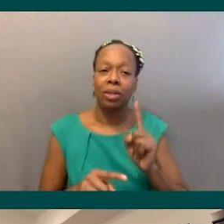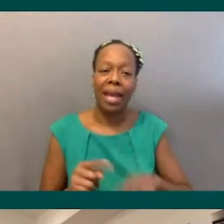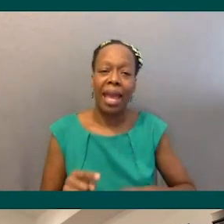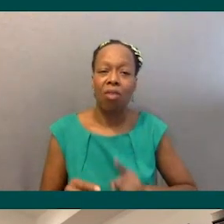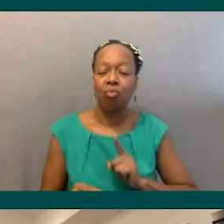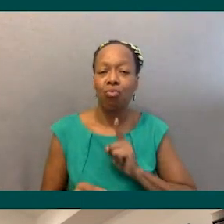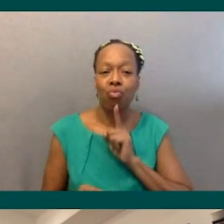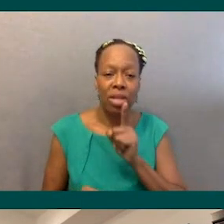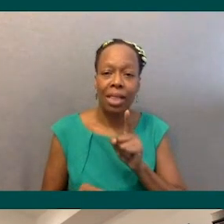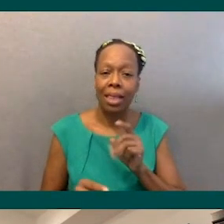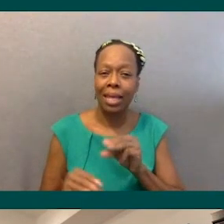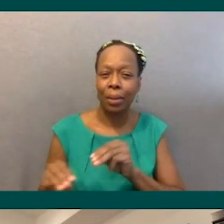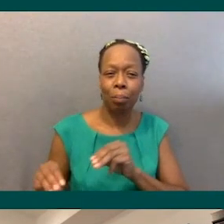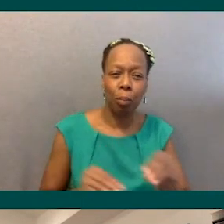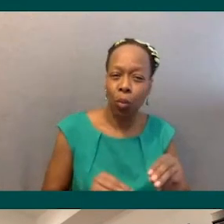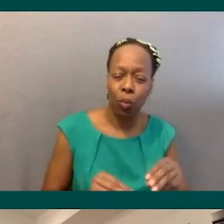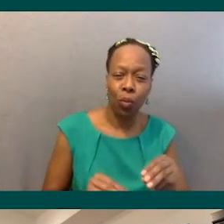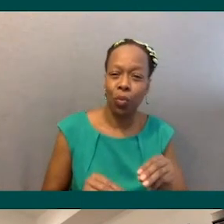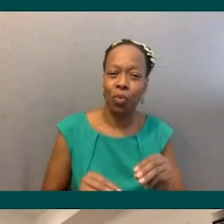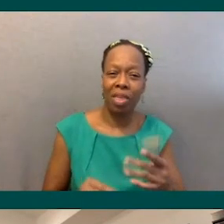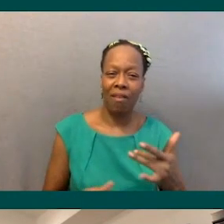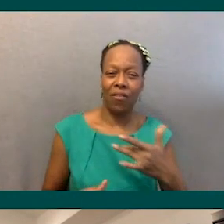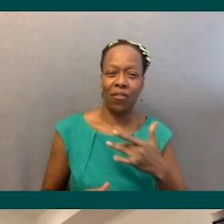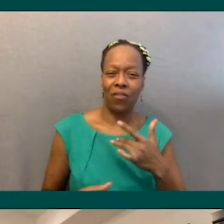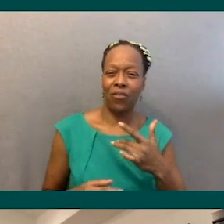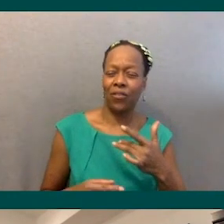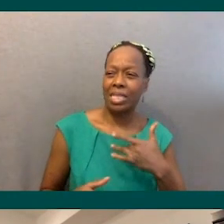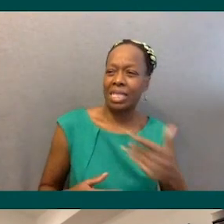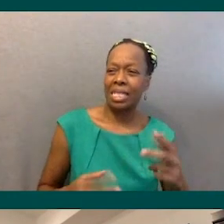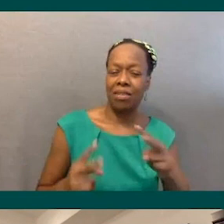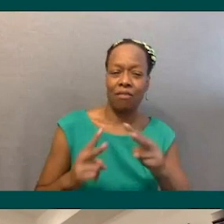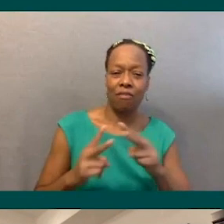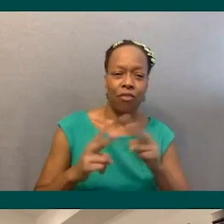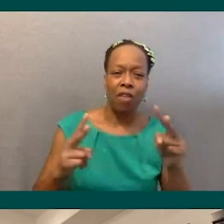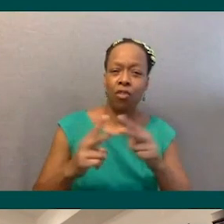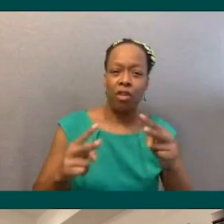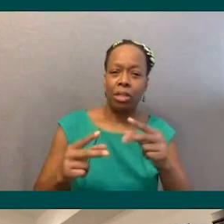and they compromise the ability to function